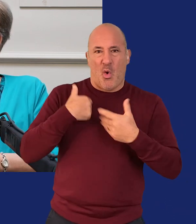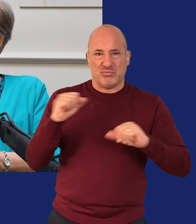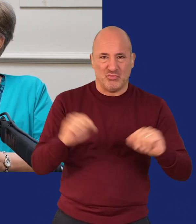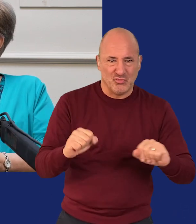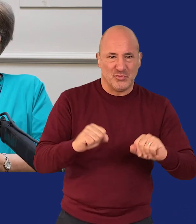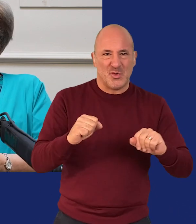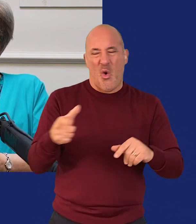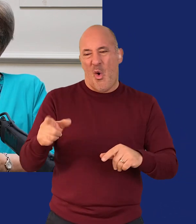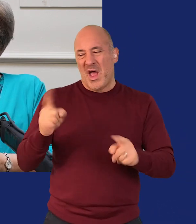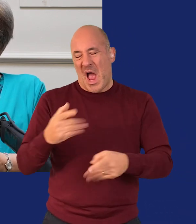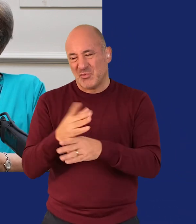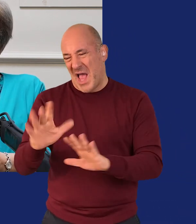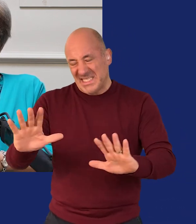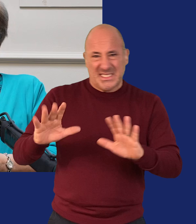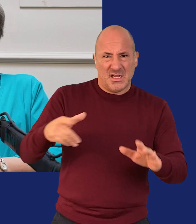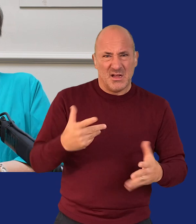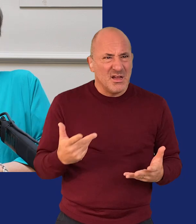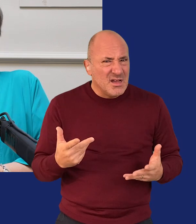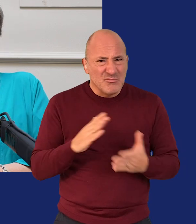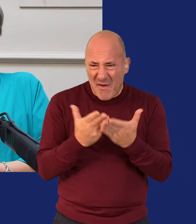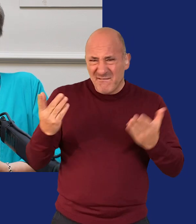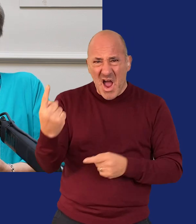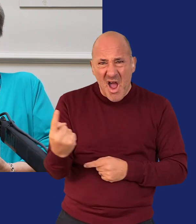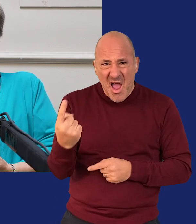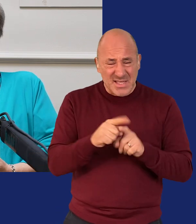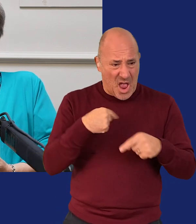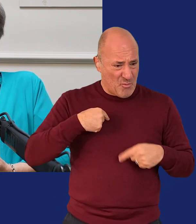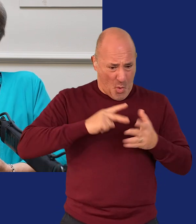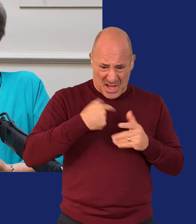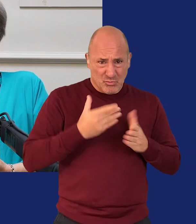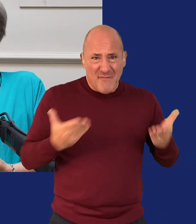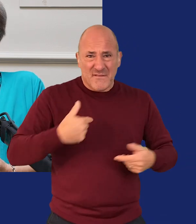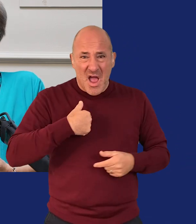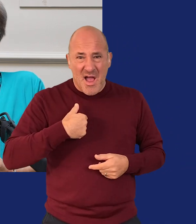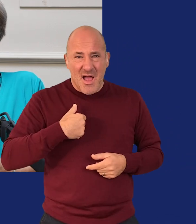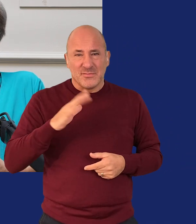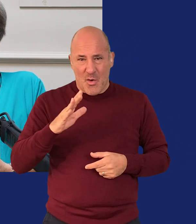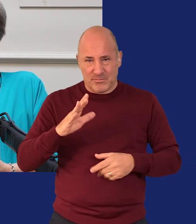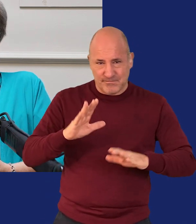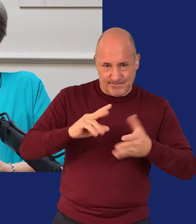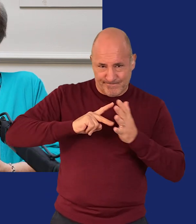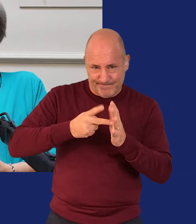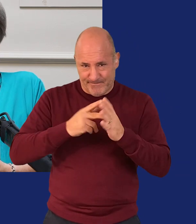and they can't do their job and that's not fair on them or the organization. So timely and appropriate workplace adjustments, managers